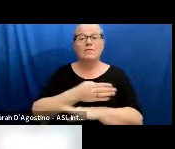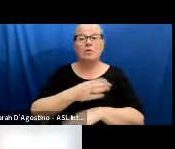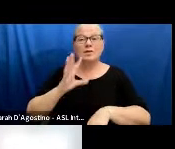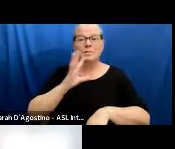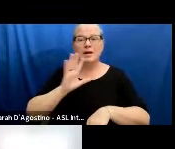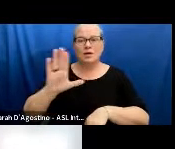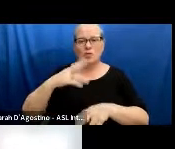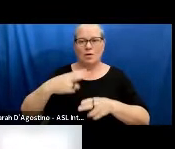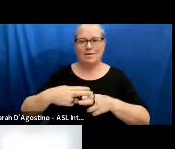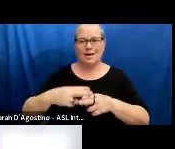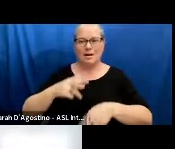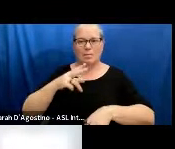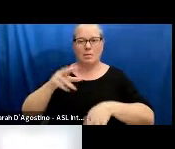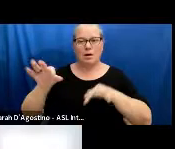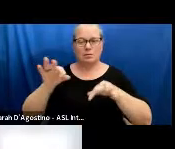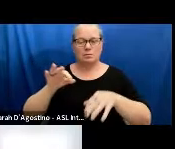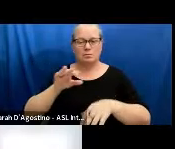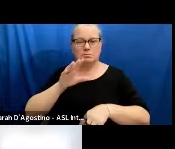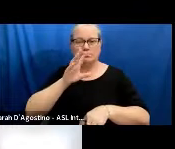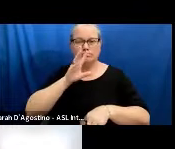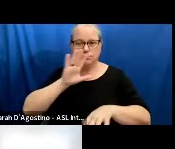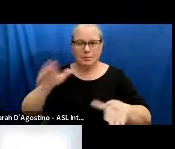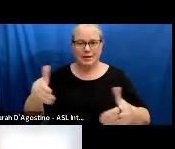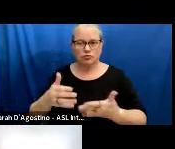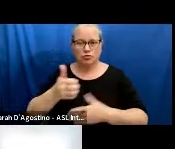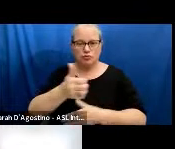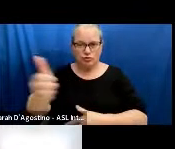as mentioned at the very beginning please choose your preferred language